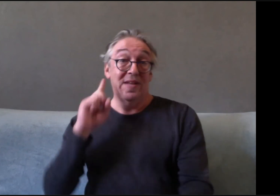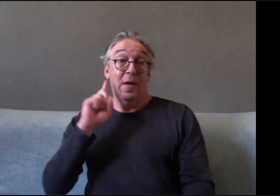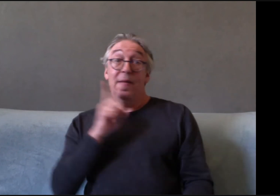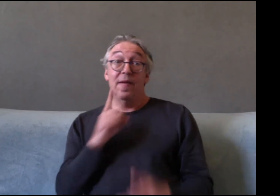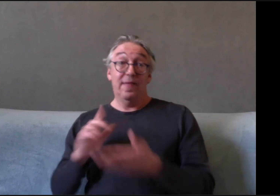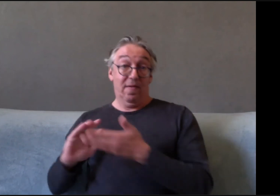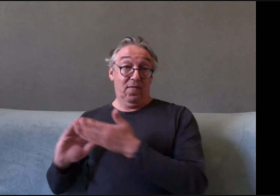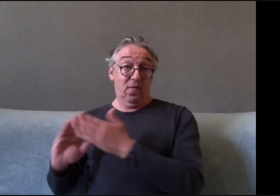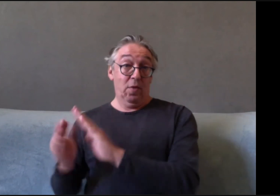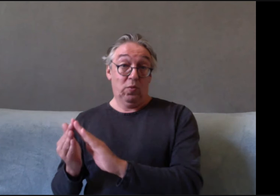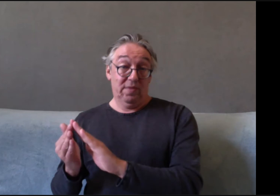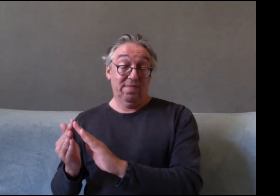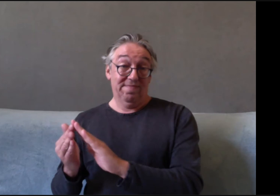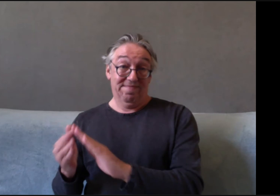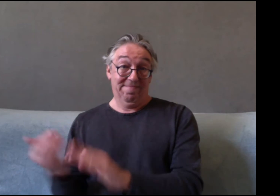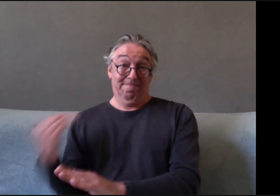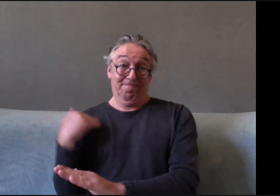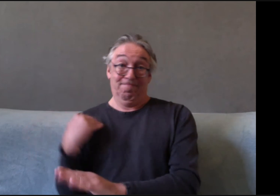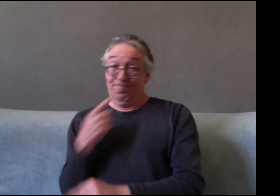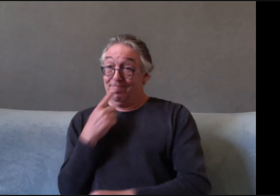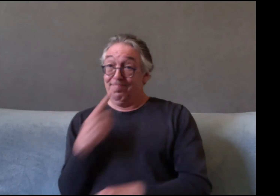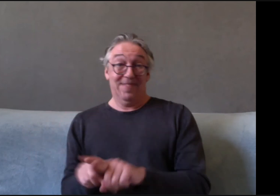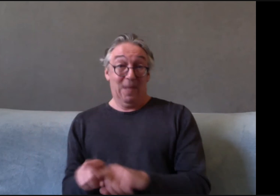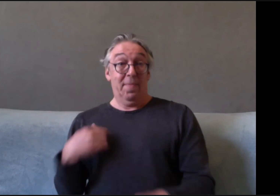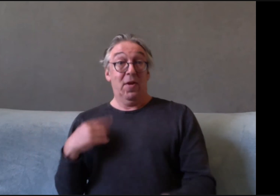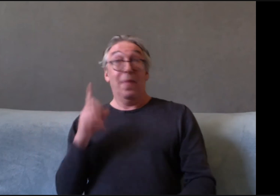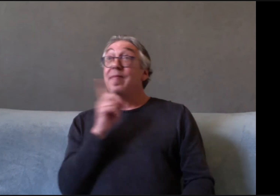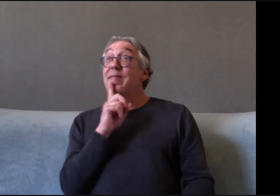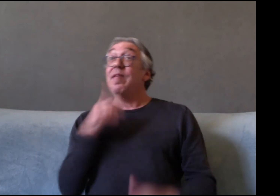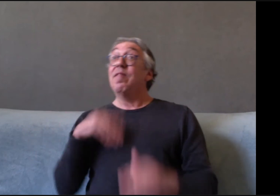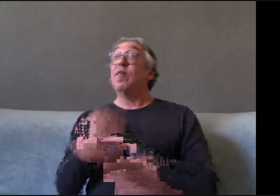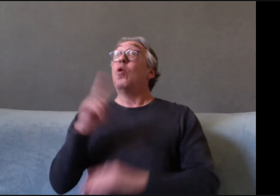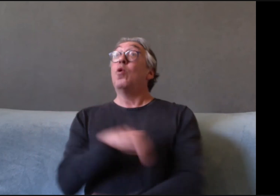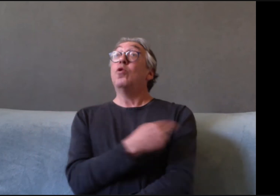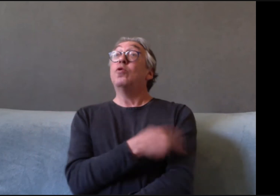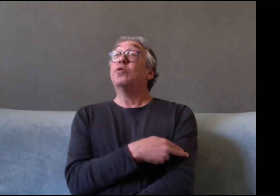Education has been recurring issue and in particular, for children,